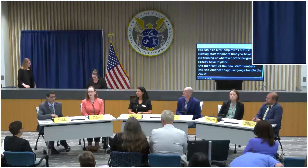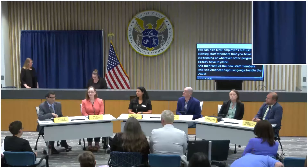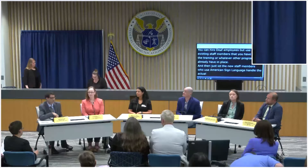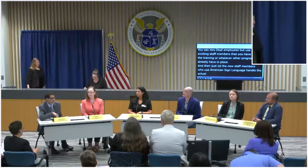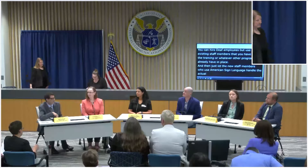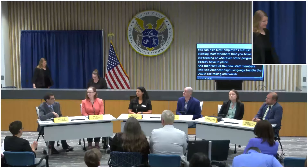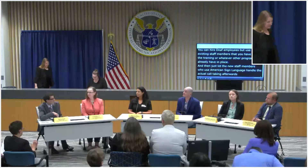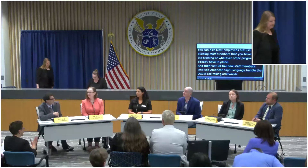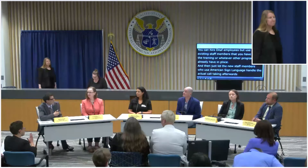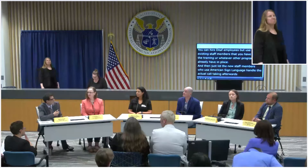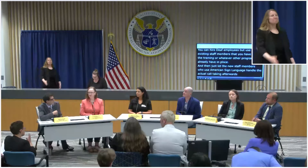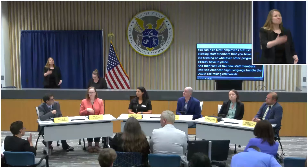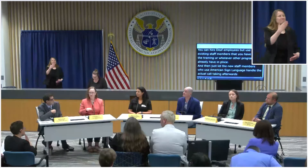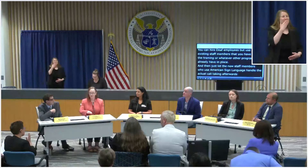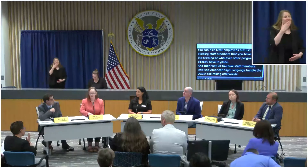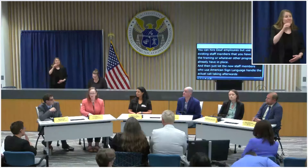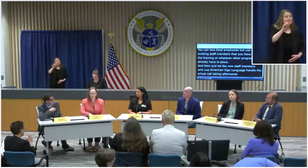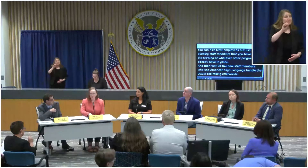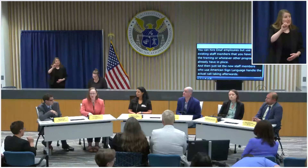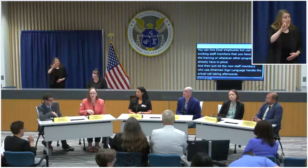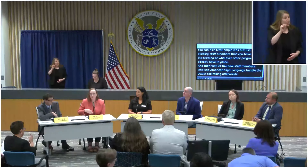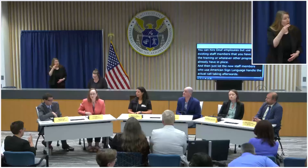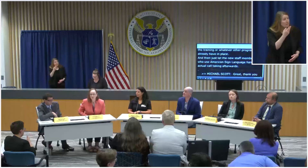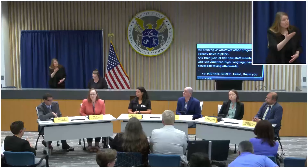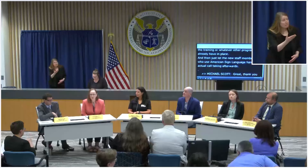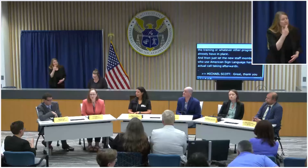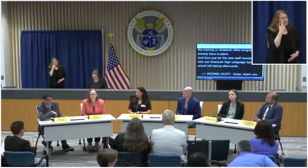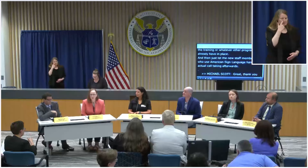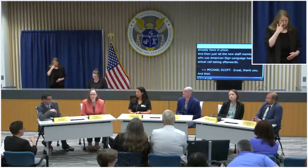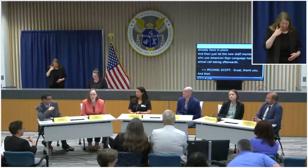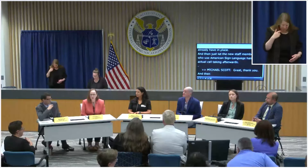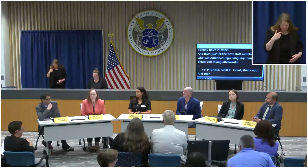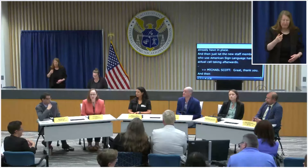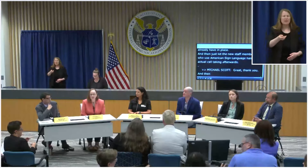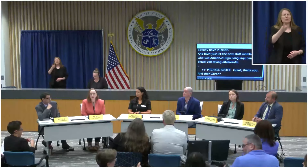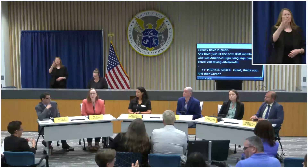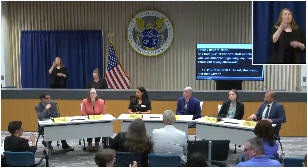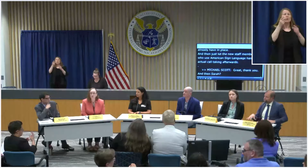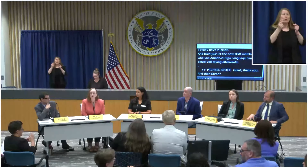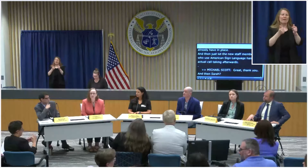HANDLE THE ACTUAL CALL TAKING AFTERWARDS. GREAT, THANK YOU. AND THEN SARAH?